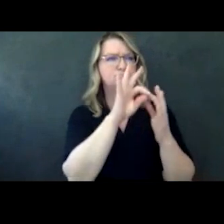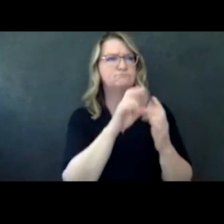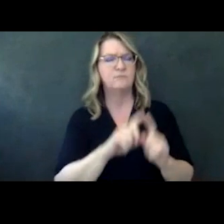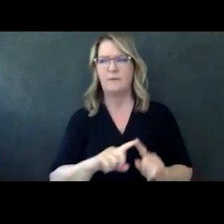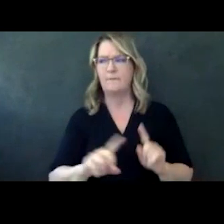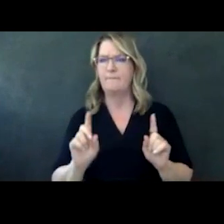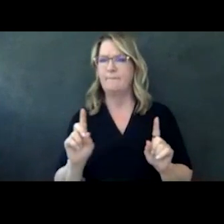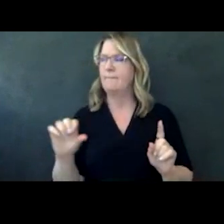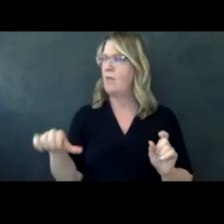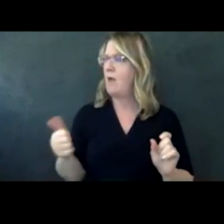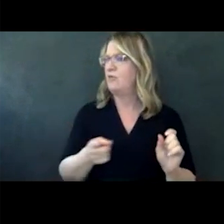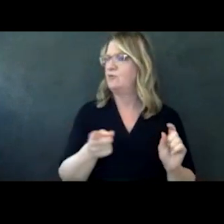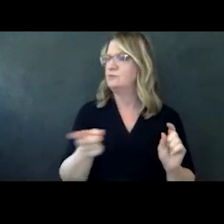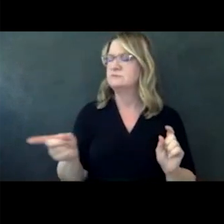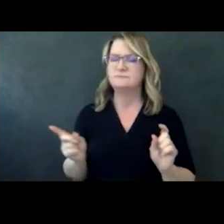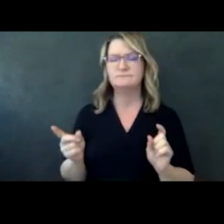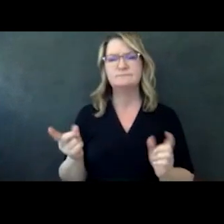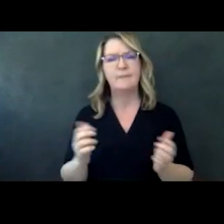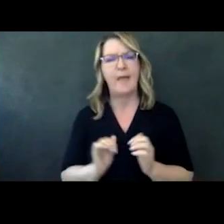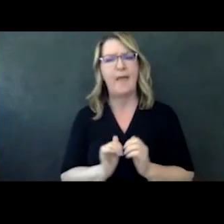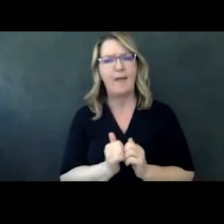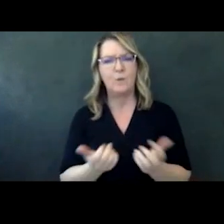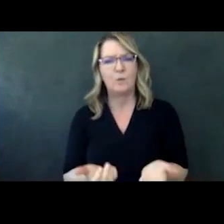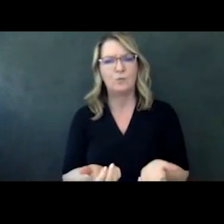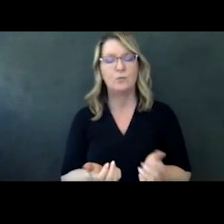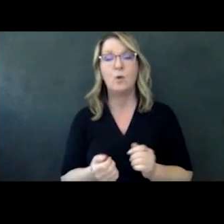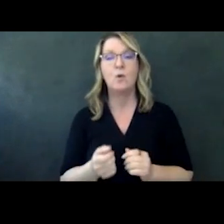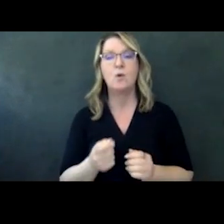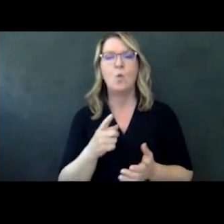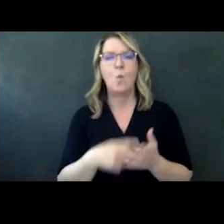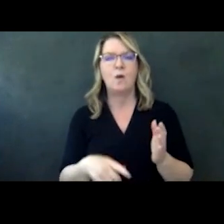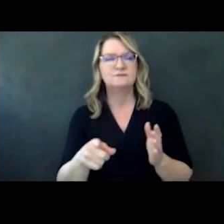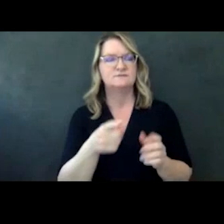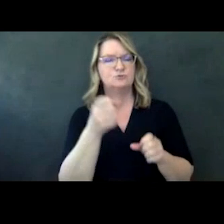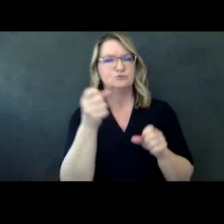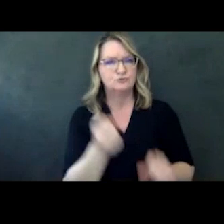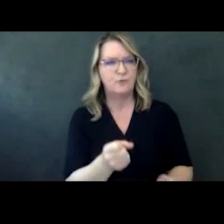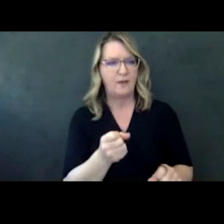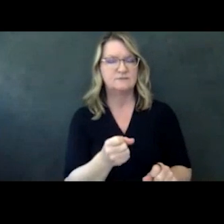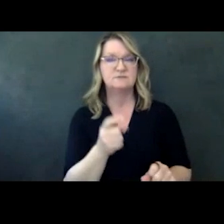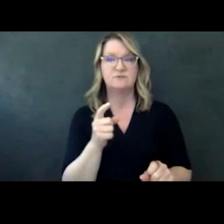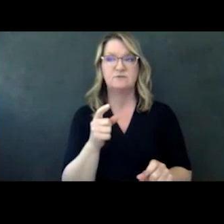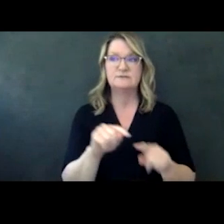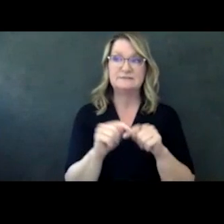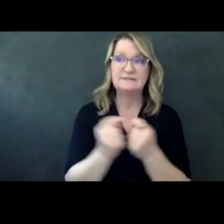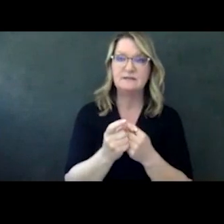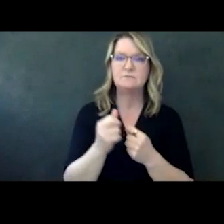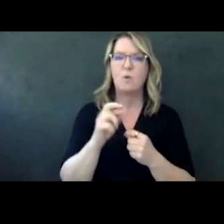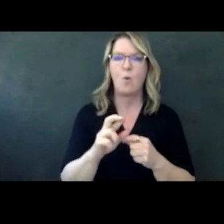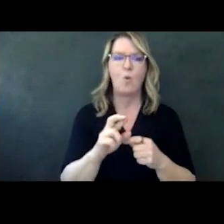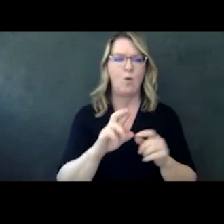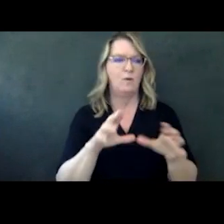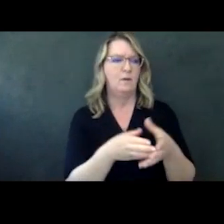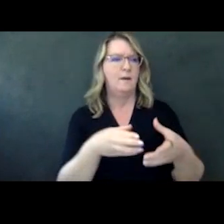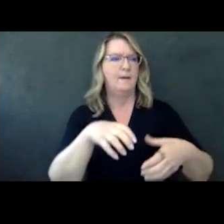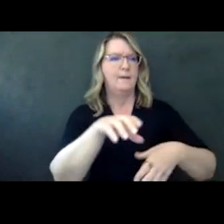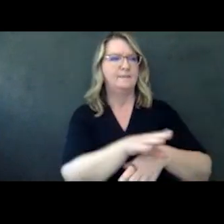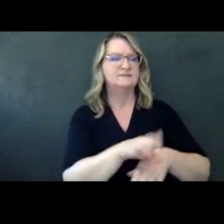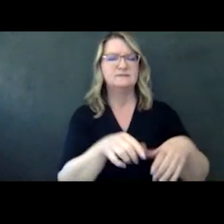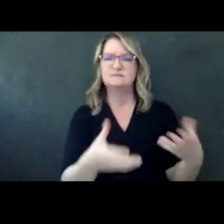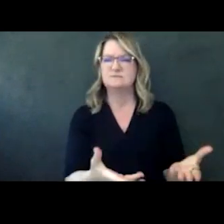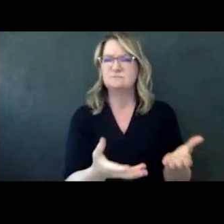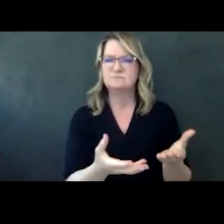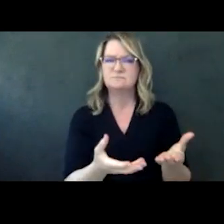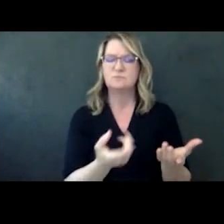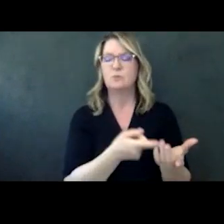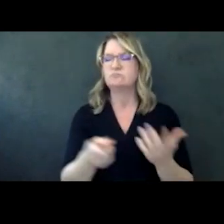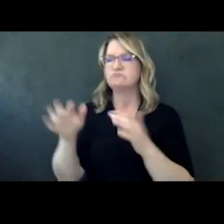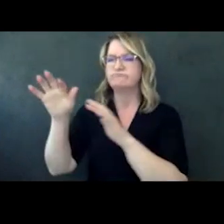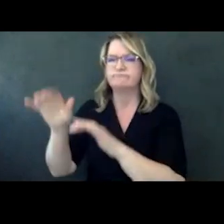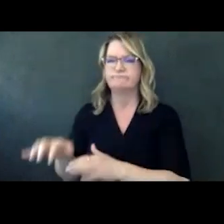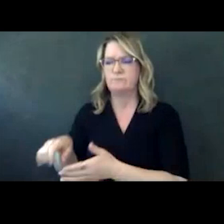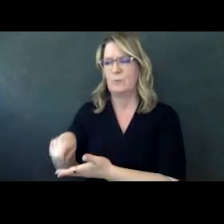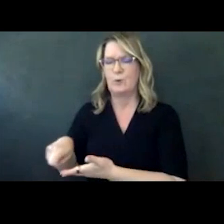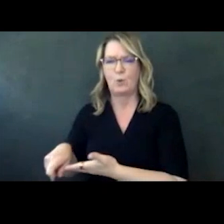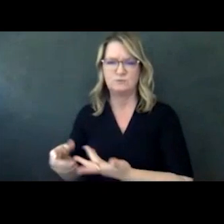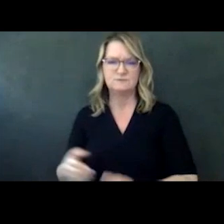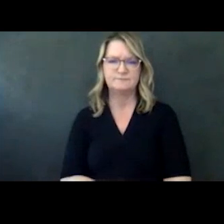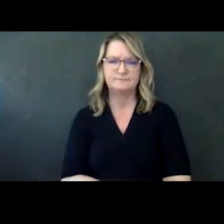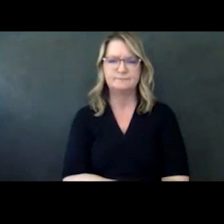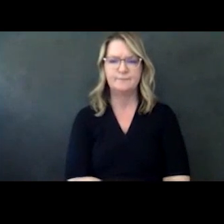others? What are your biggest strengths as a team or institution? Jot down your notes now.